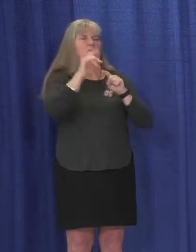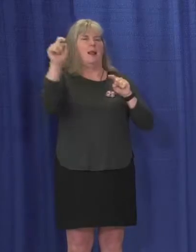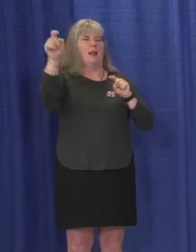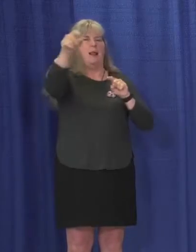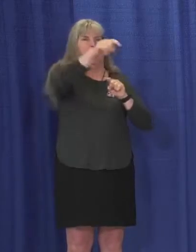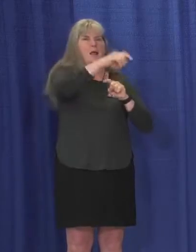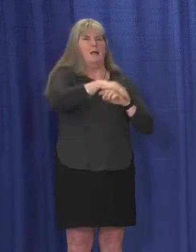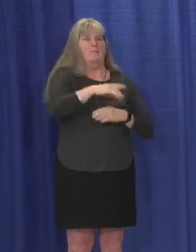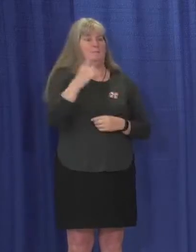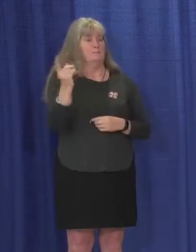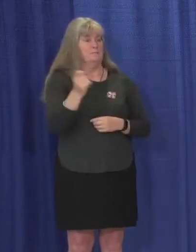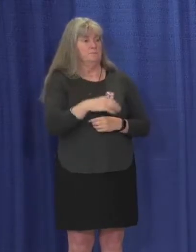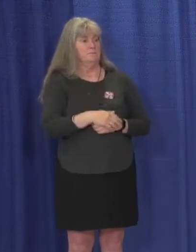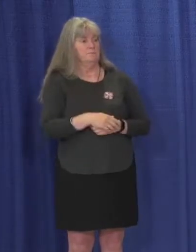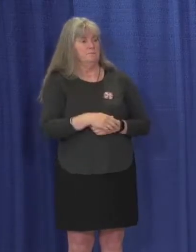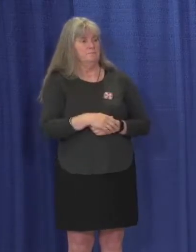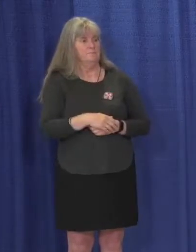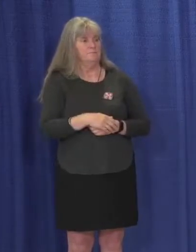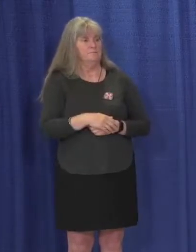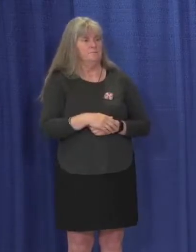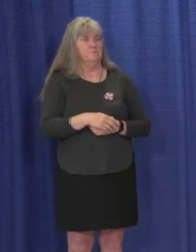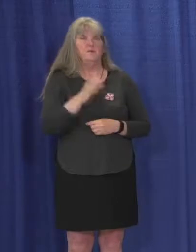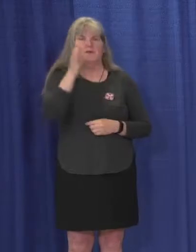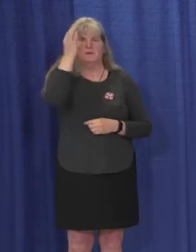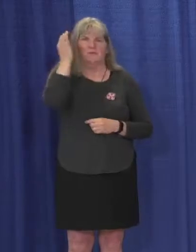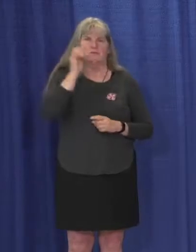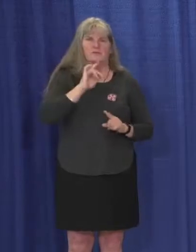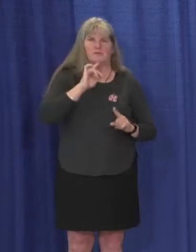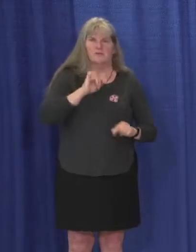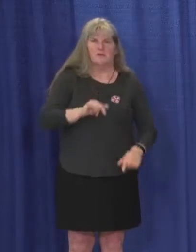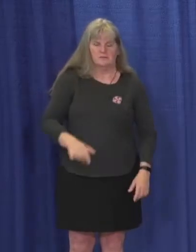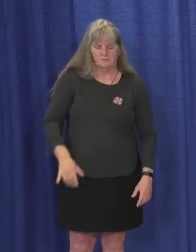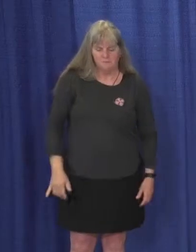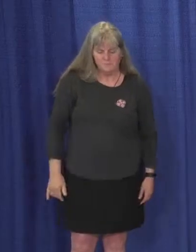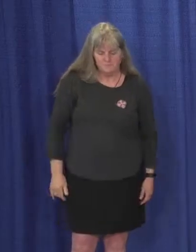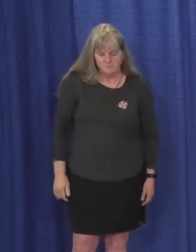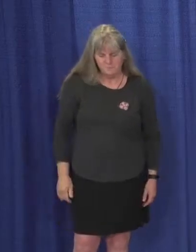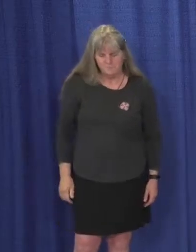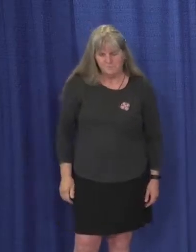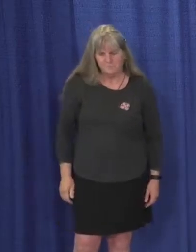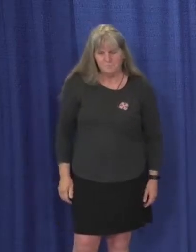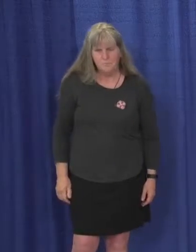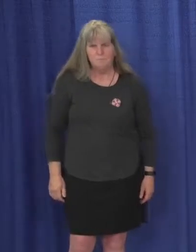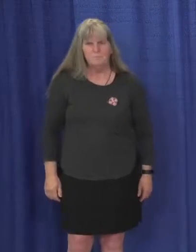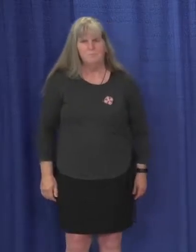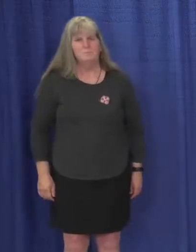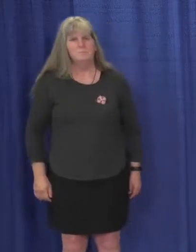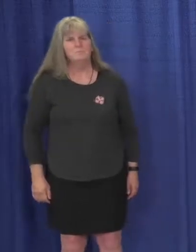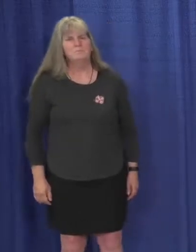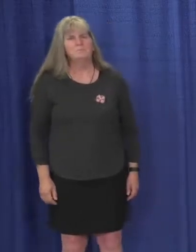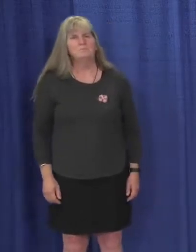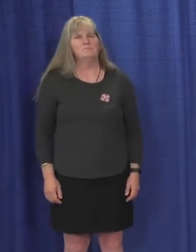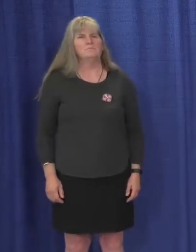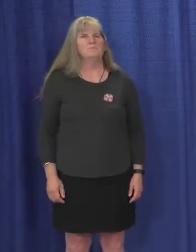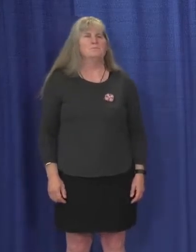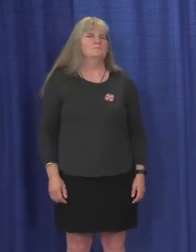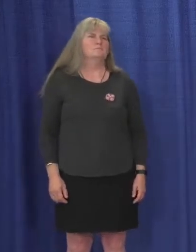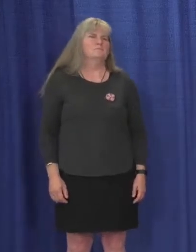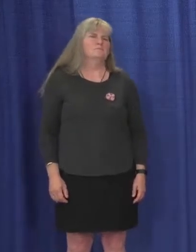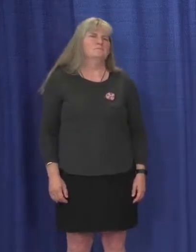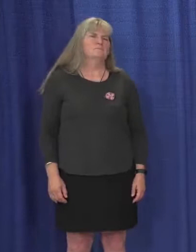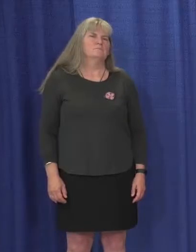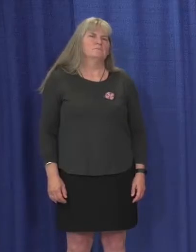cases might be out there.